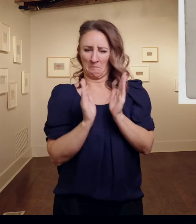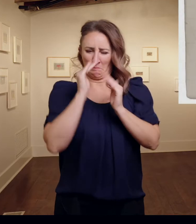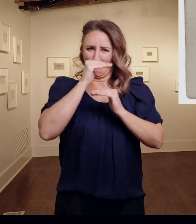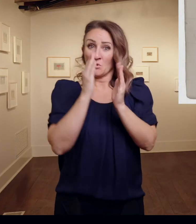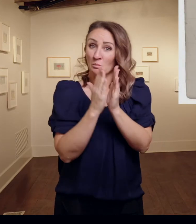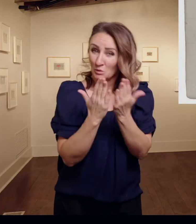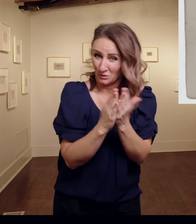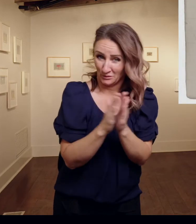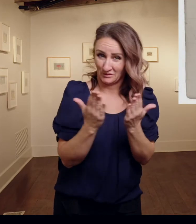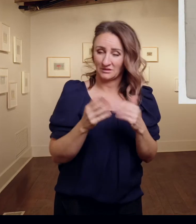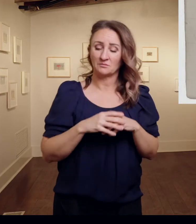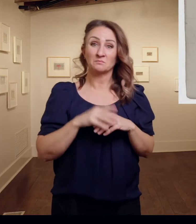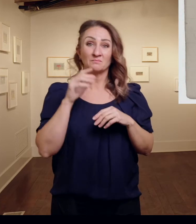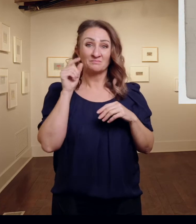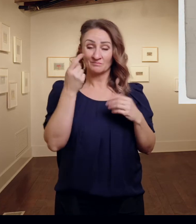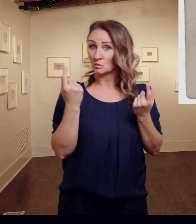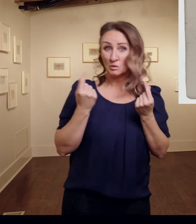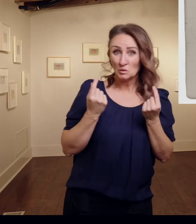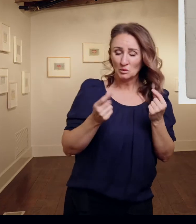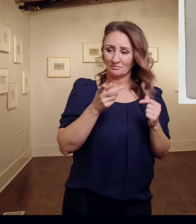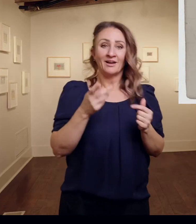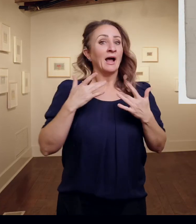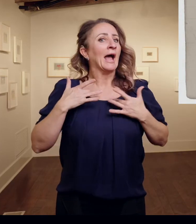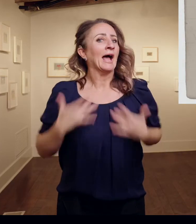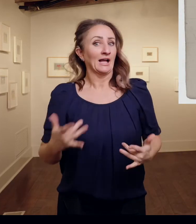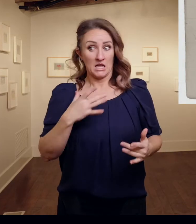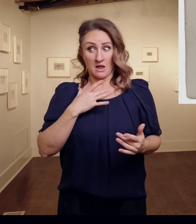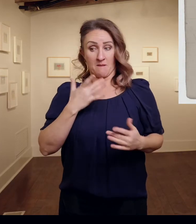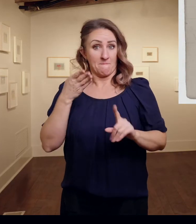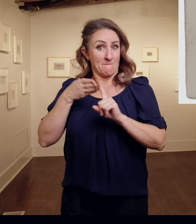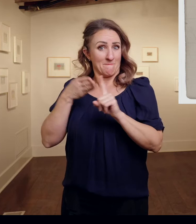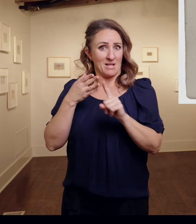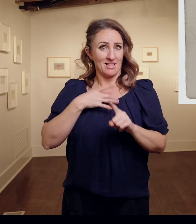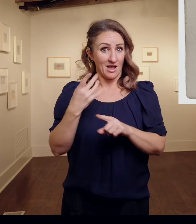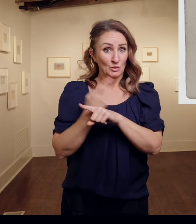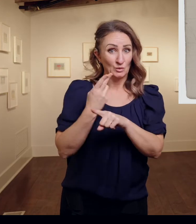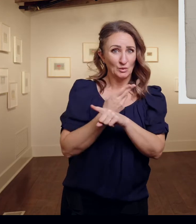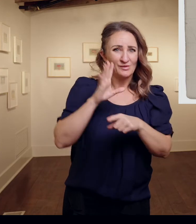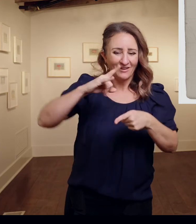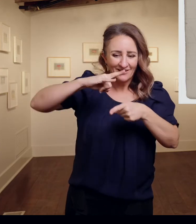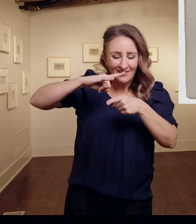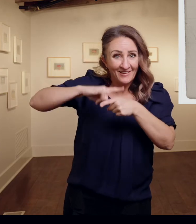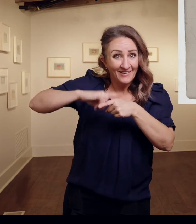cigarette packaging as the covers and found paper for interior pages.